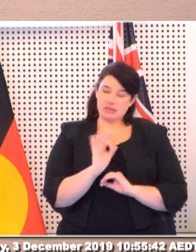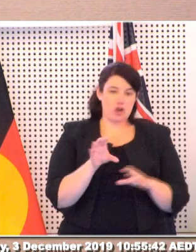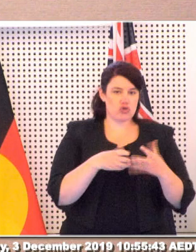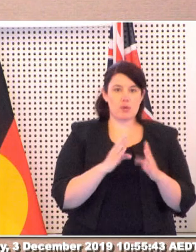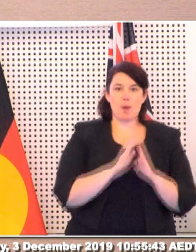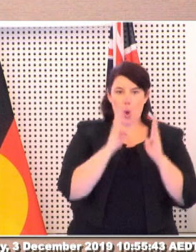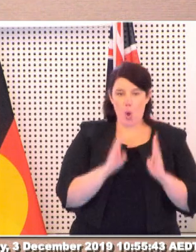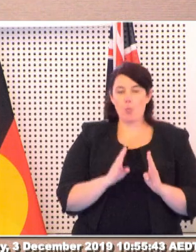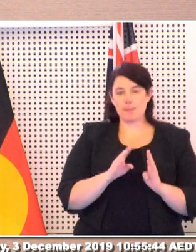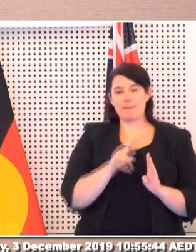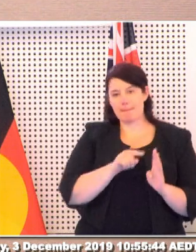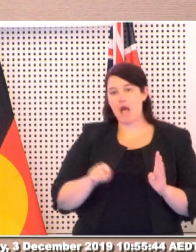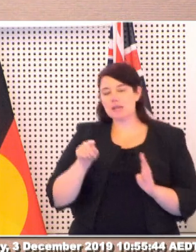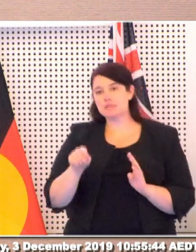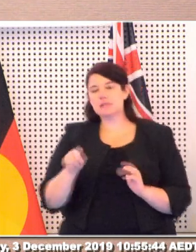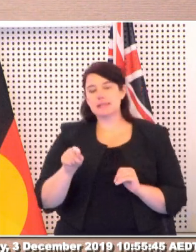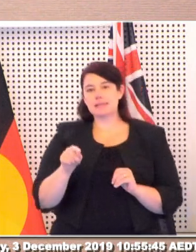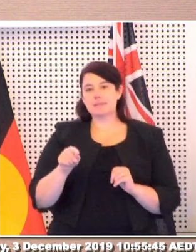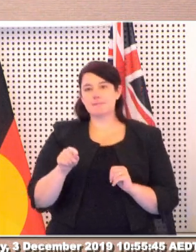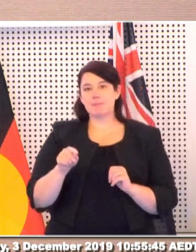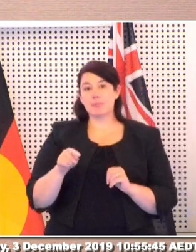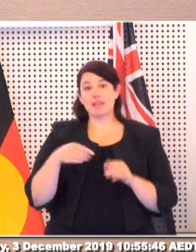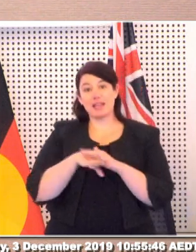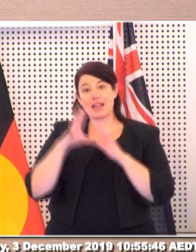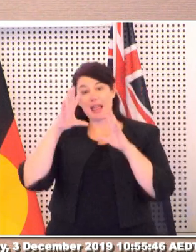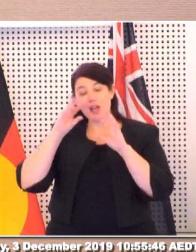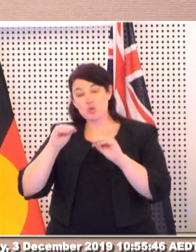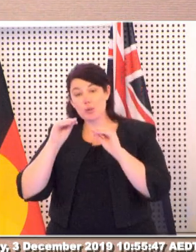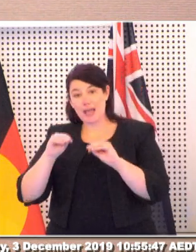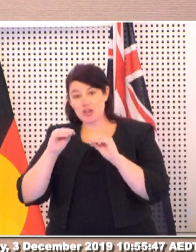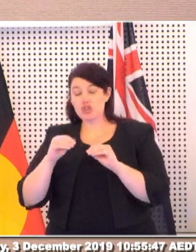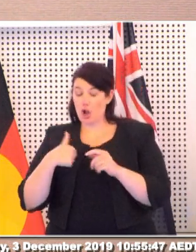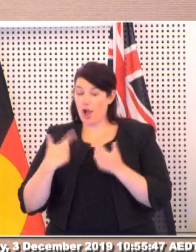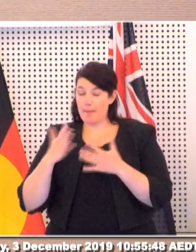actually in the context of education, where I’ve also done research.